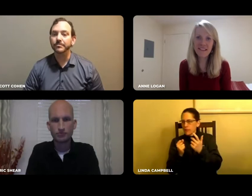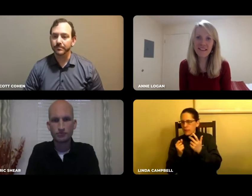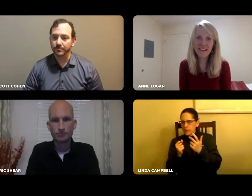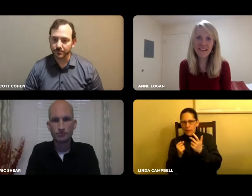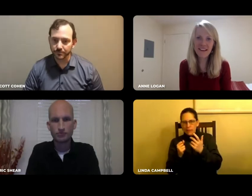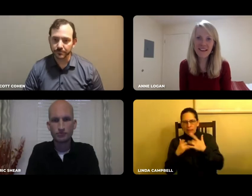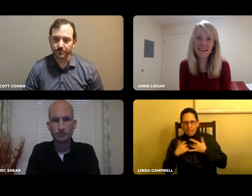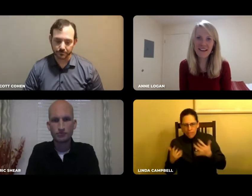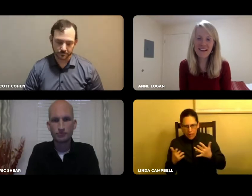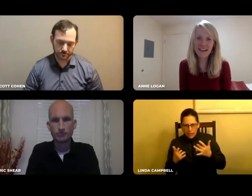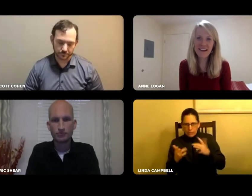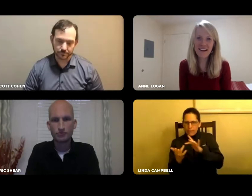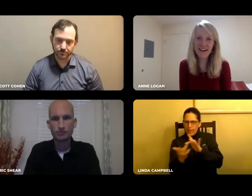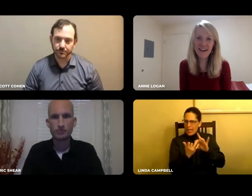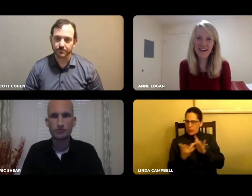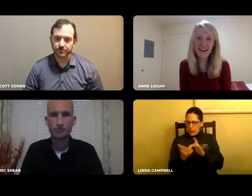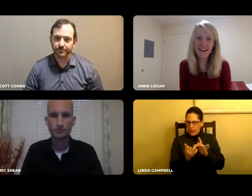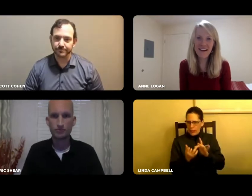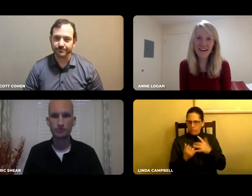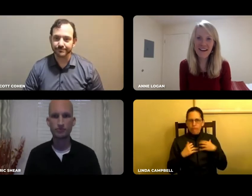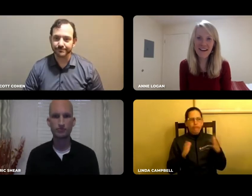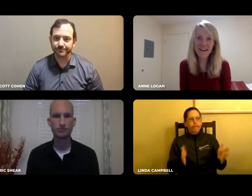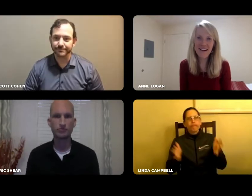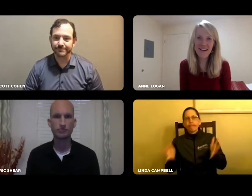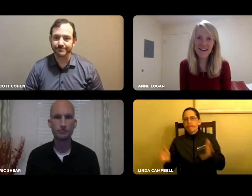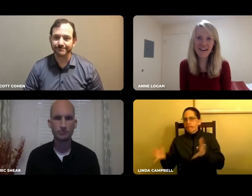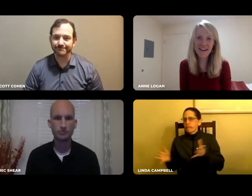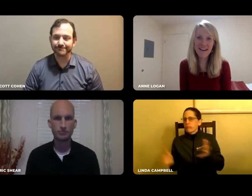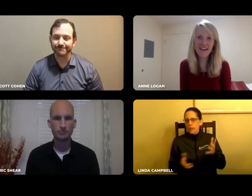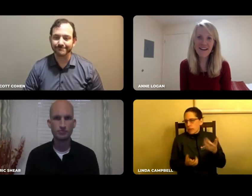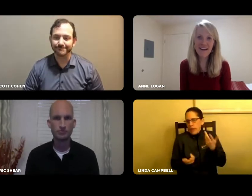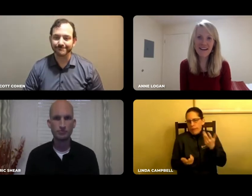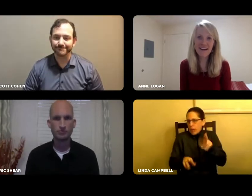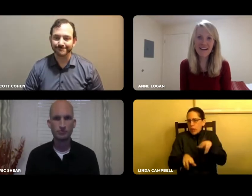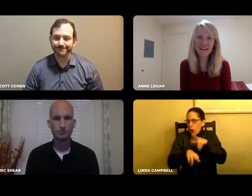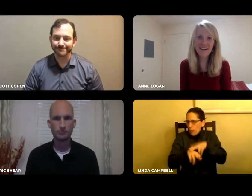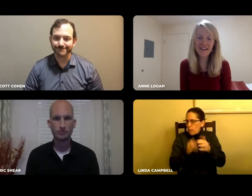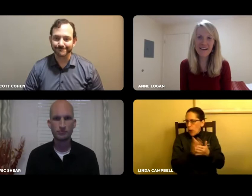with other professors in Canada. That's common.